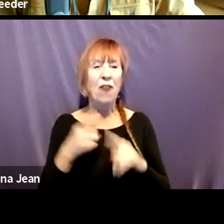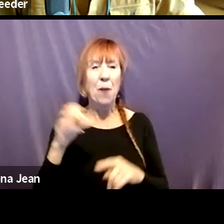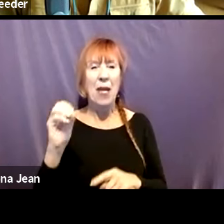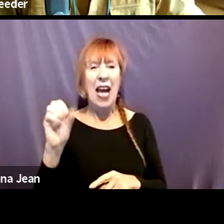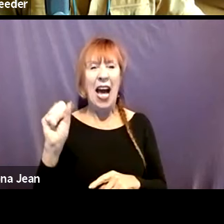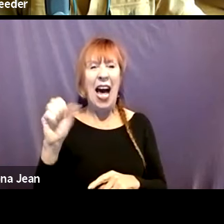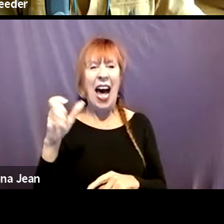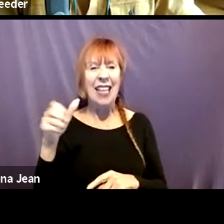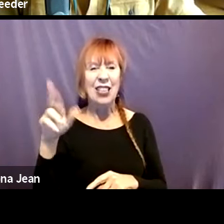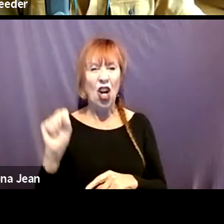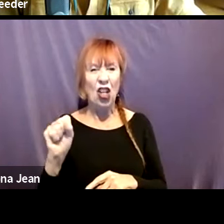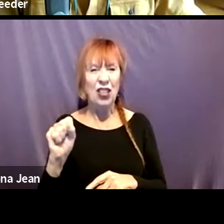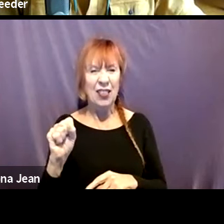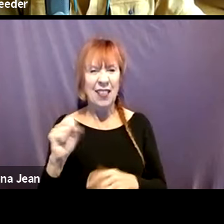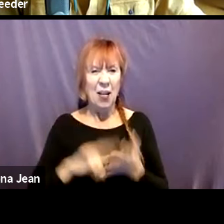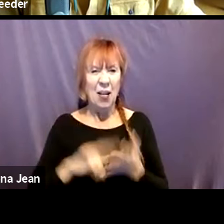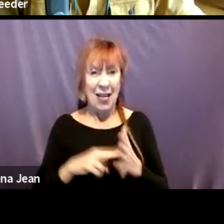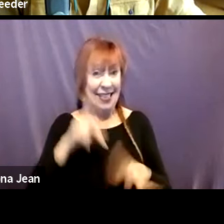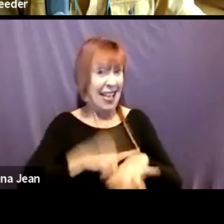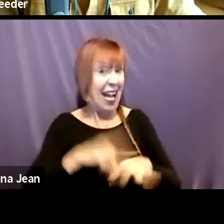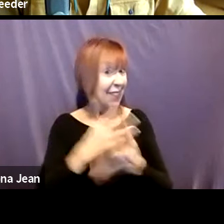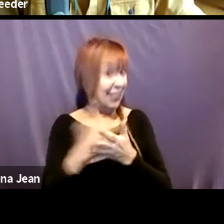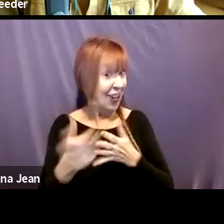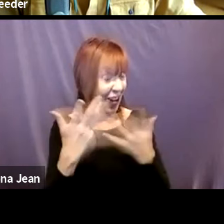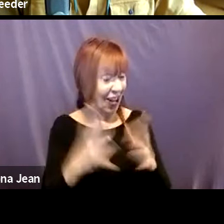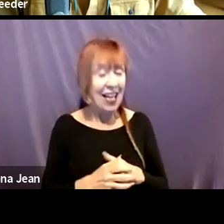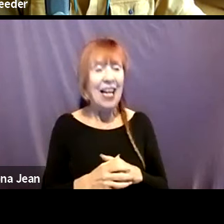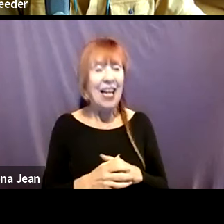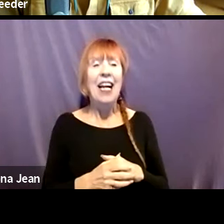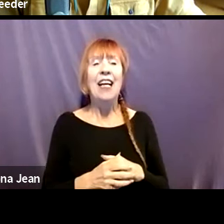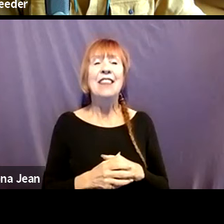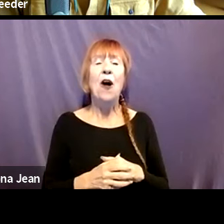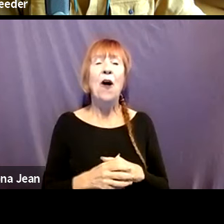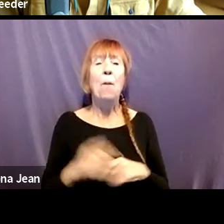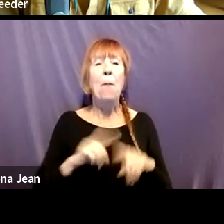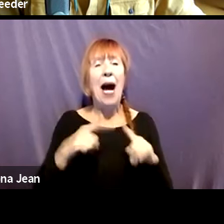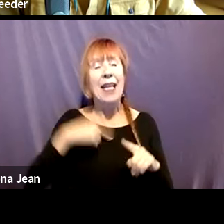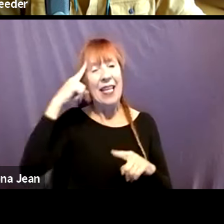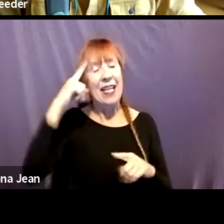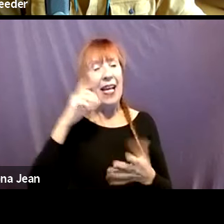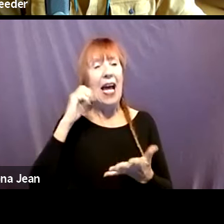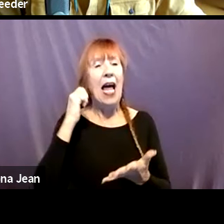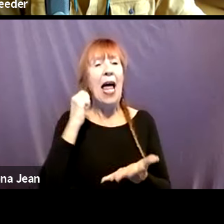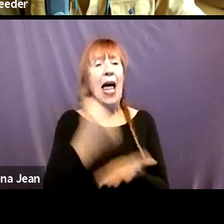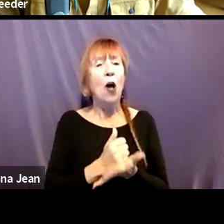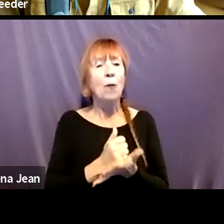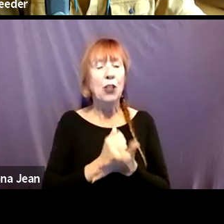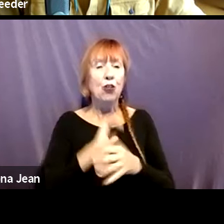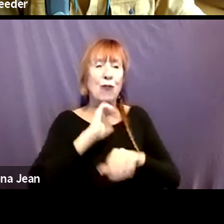But also, too, I think it helps to set the tone when you're pitching, is having that